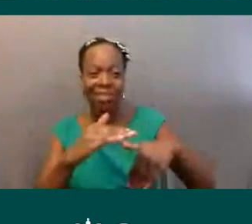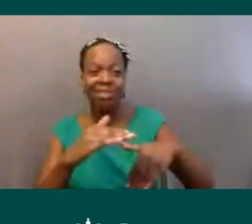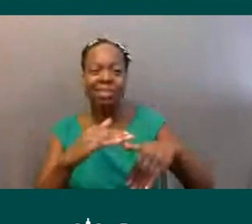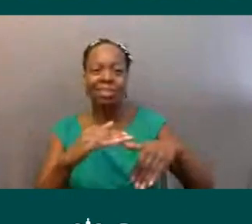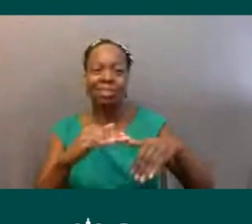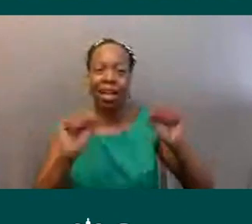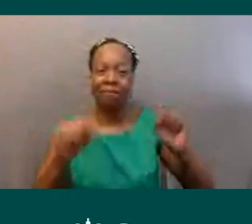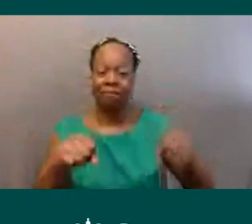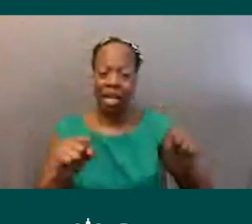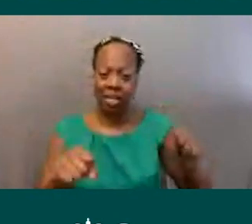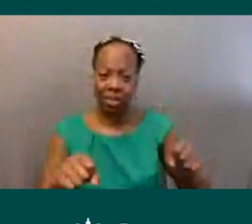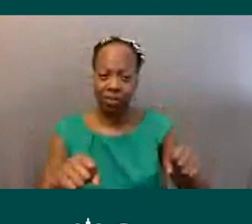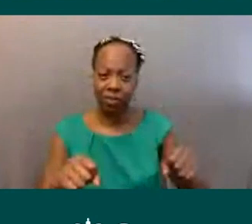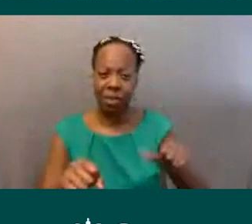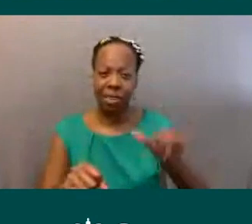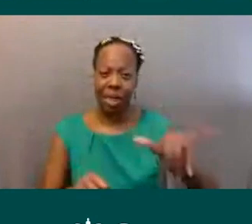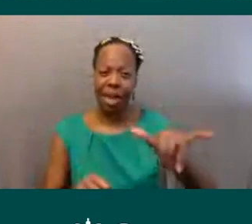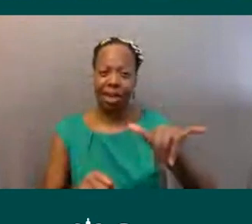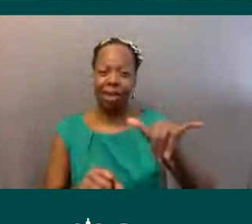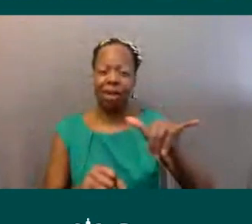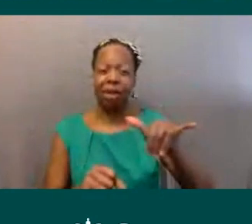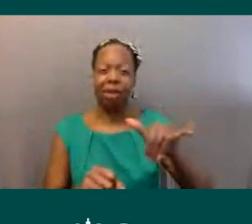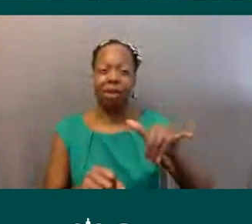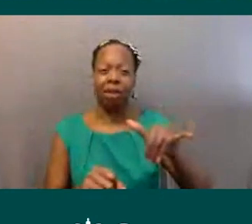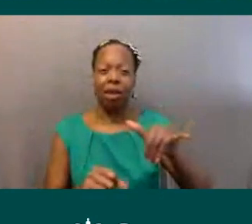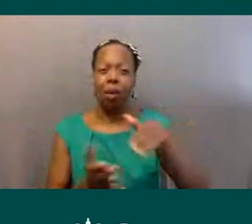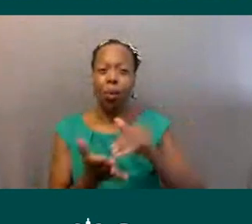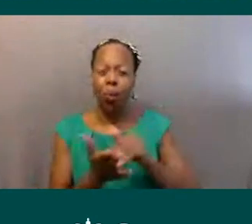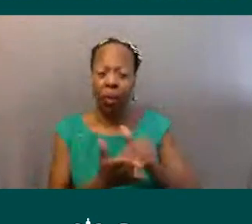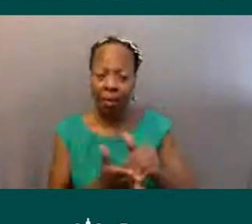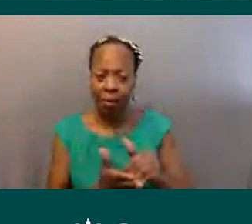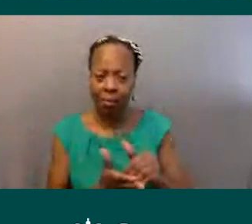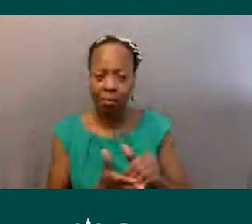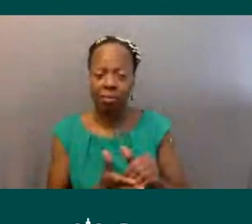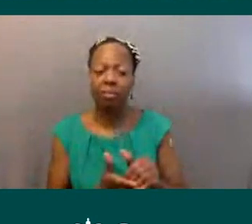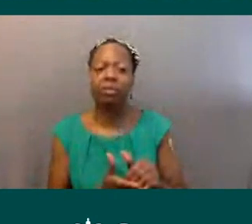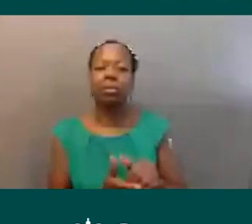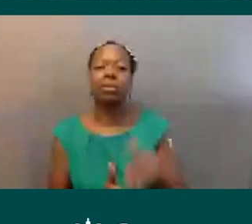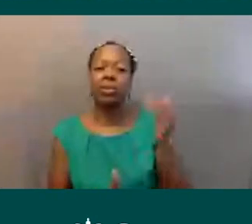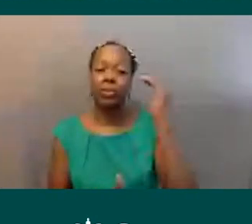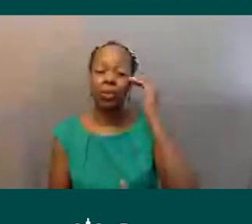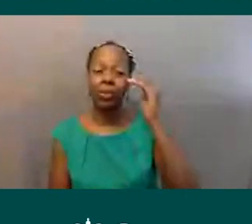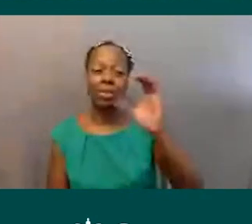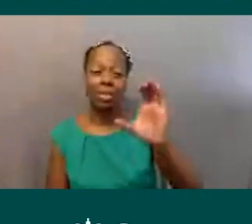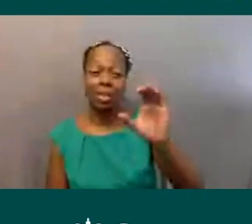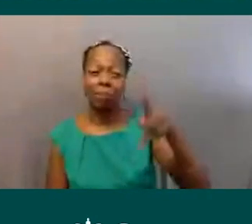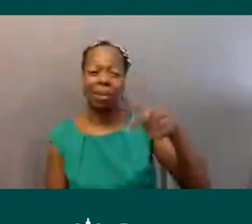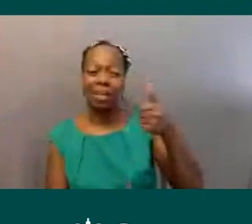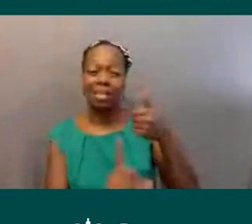but are weak and physical therapy, sorry, cerebral palsy is fundamentally a weakening problem.